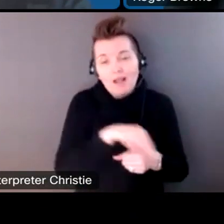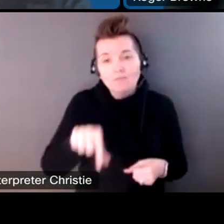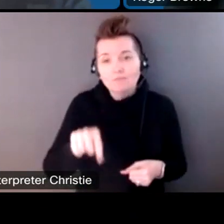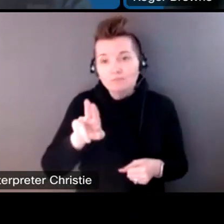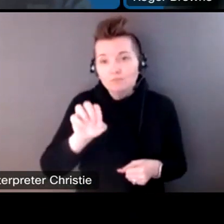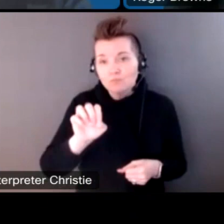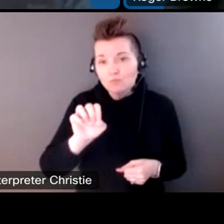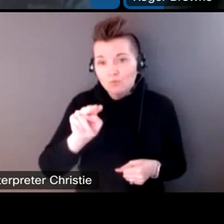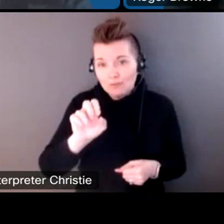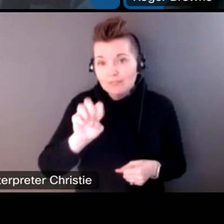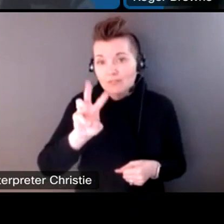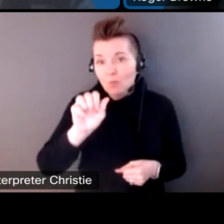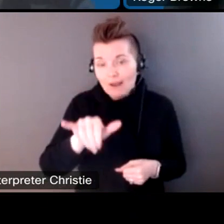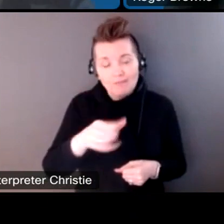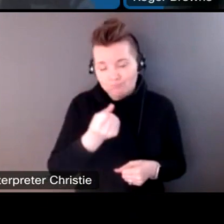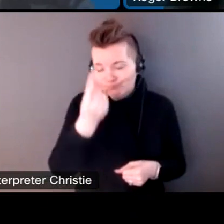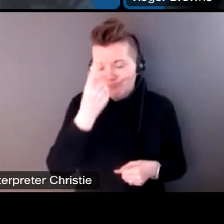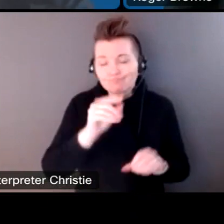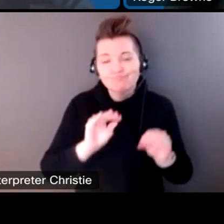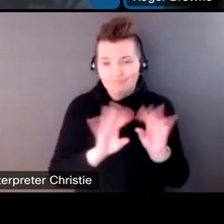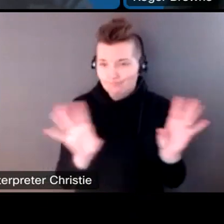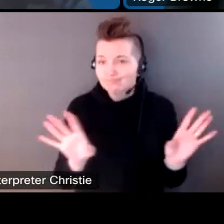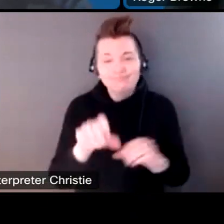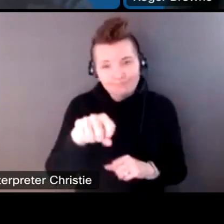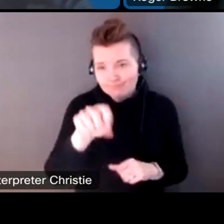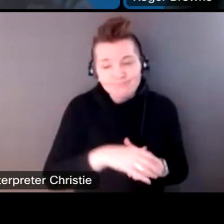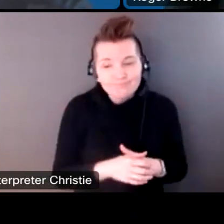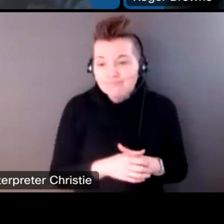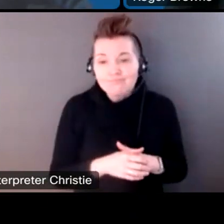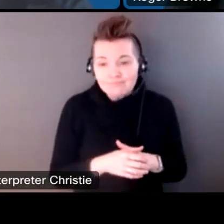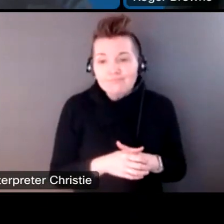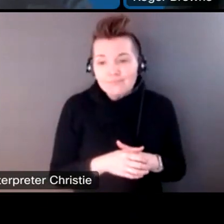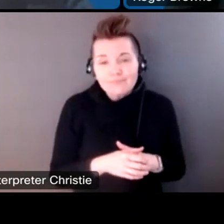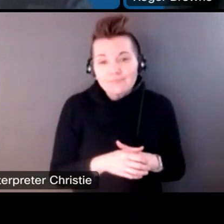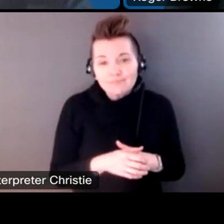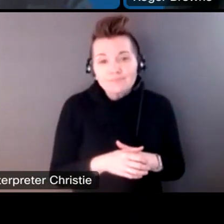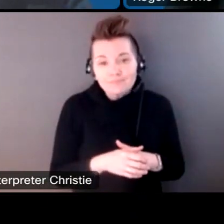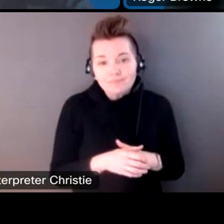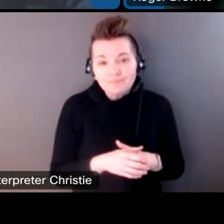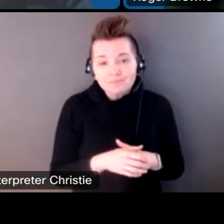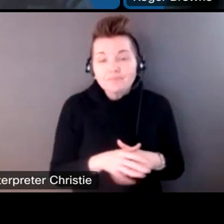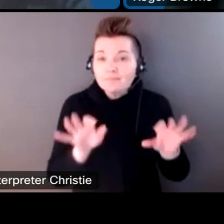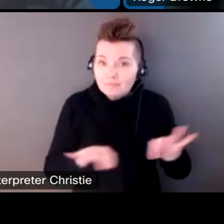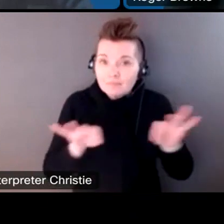I totally understand the issue and concern. I think it's important that we take the time to do a bit of a walkaround and to engage